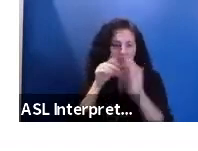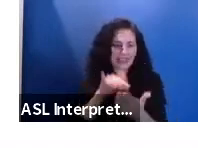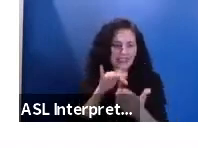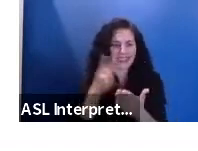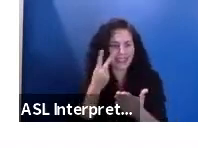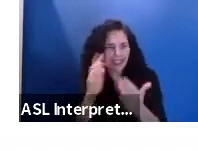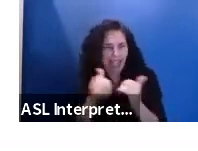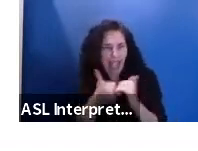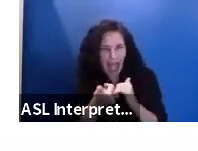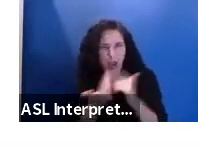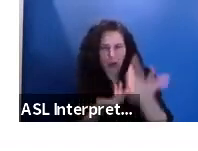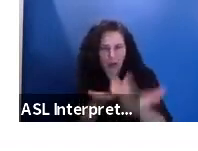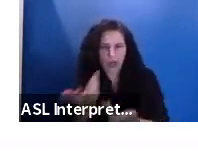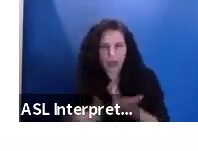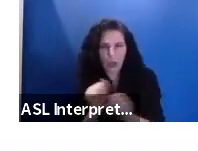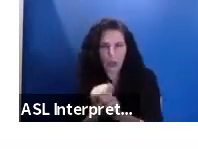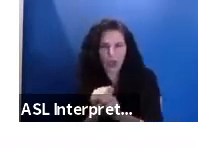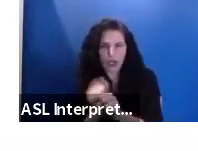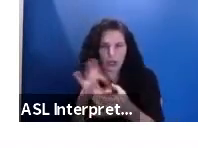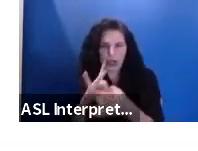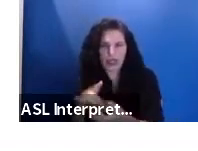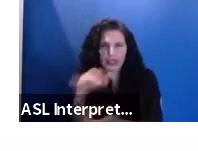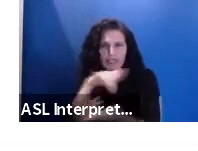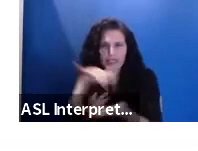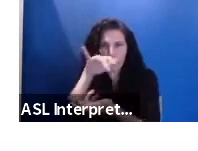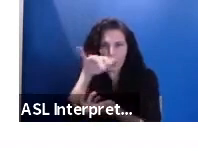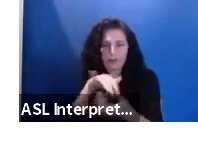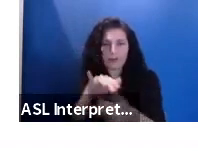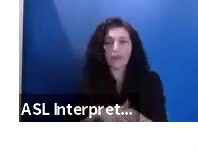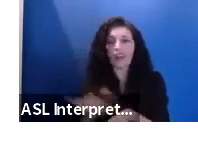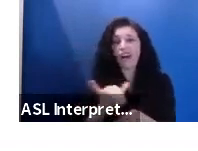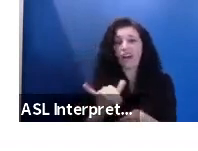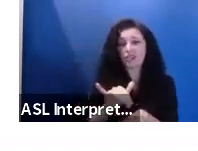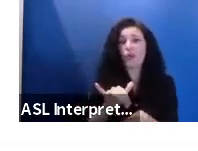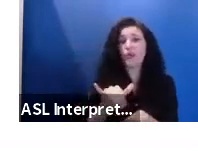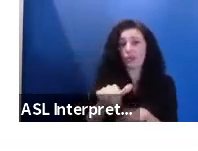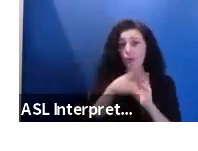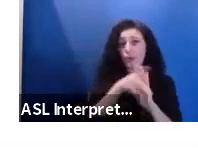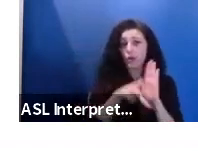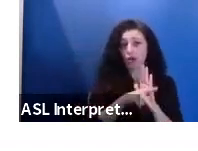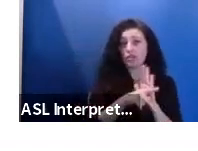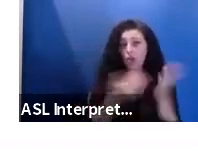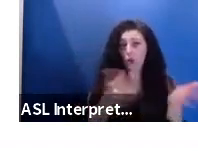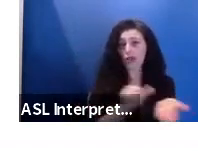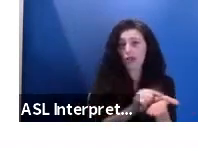In addition to that, there are other protocols that we've already published. So you can find these on our back to work site at sagaftra.org/backtowork.